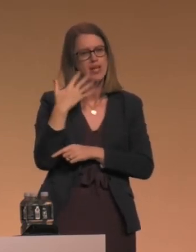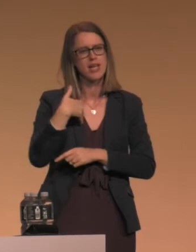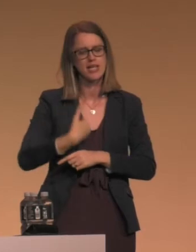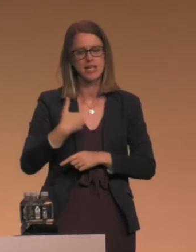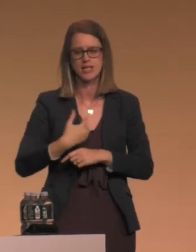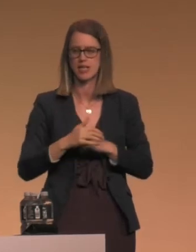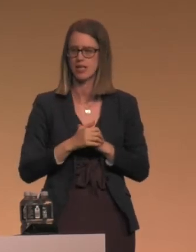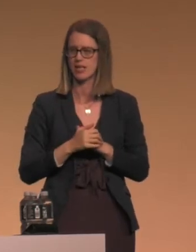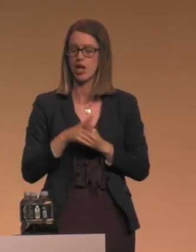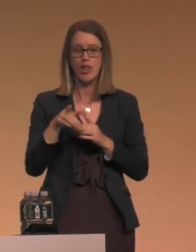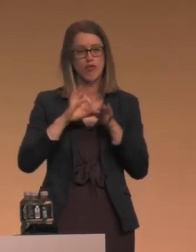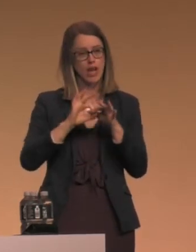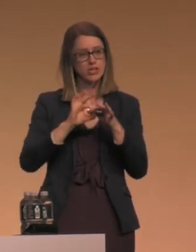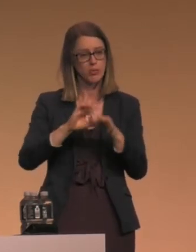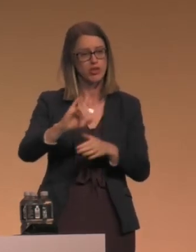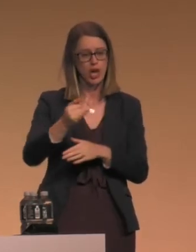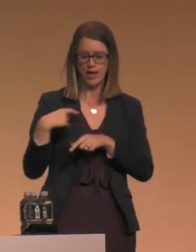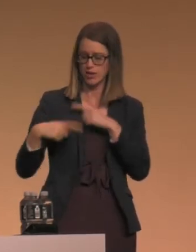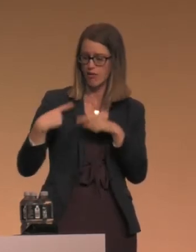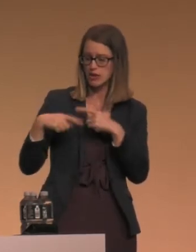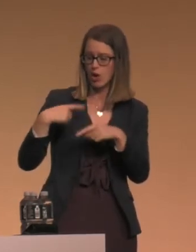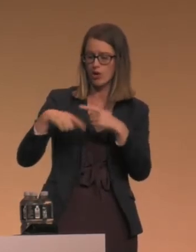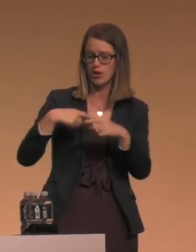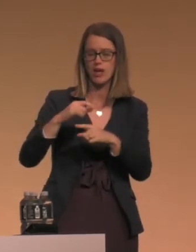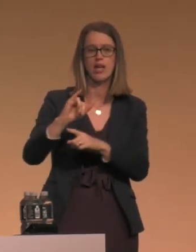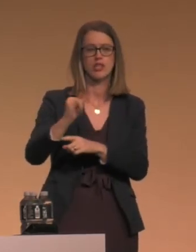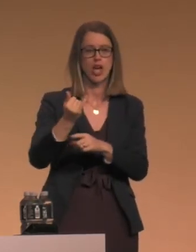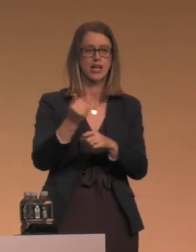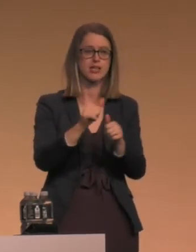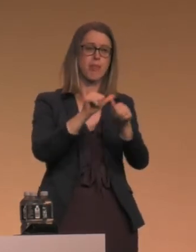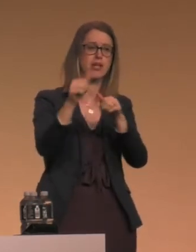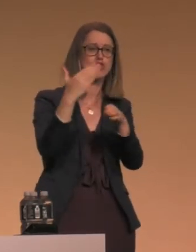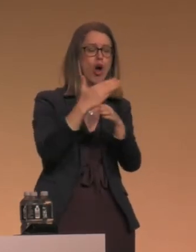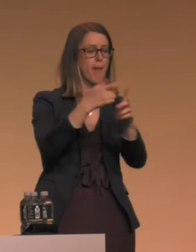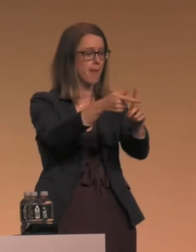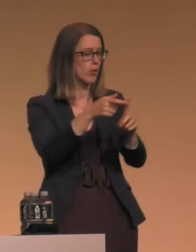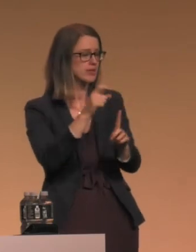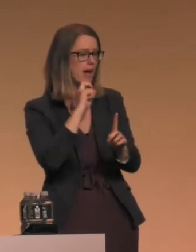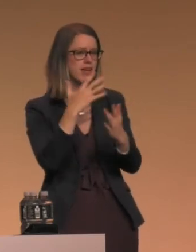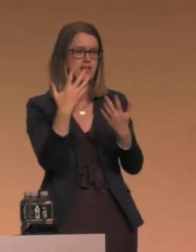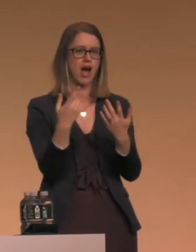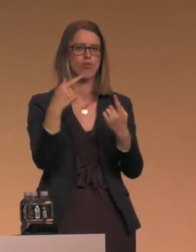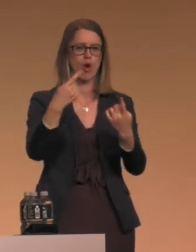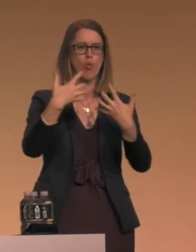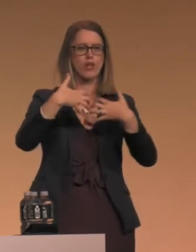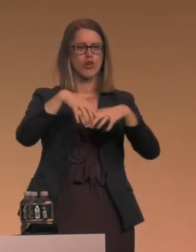The relationship with Jay carries on. Jay gets a bigger job, employs staff, is now well-integrated into the whanau,